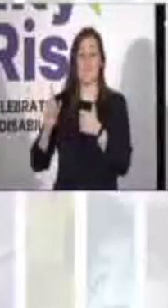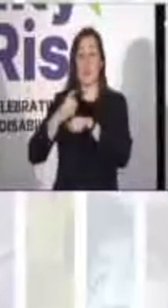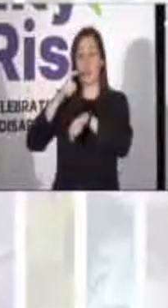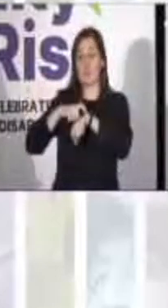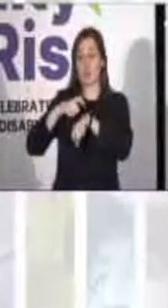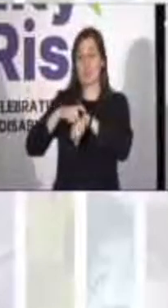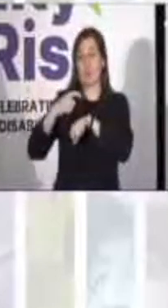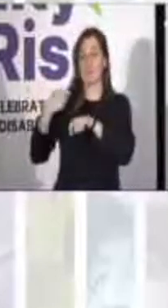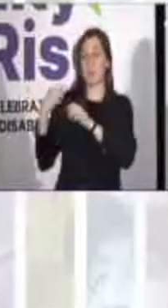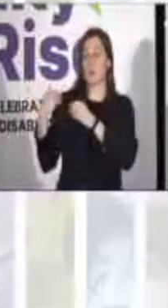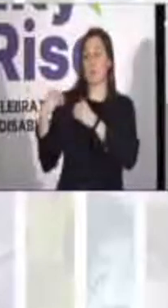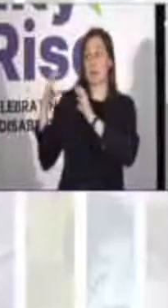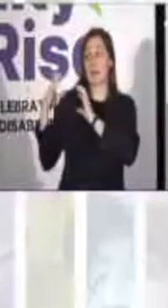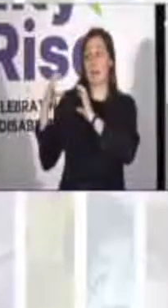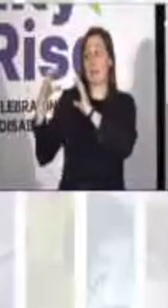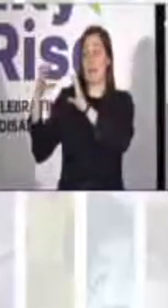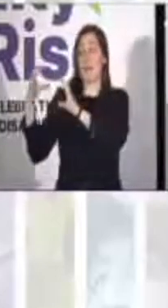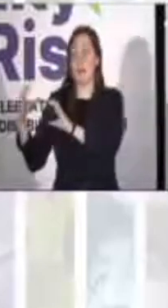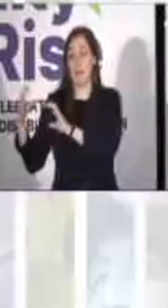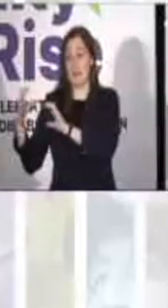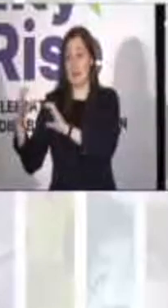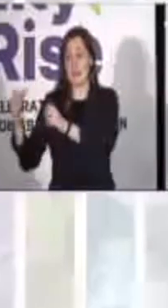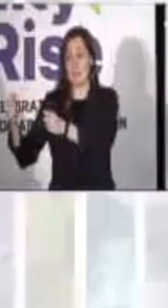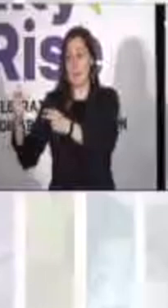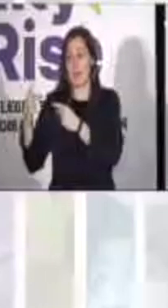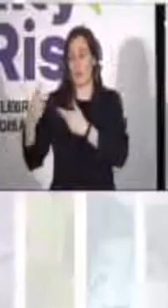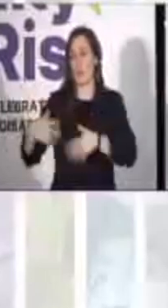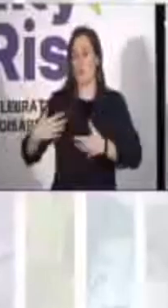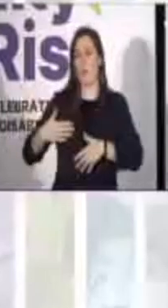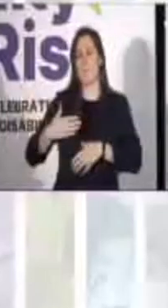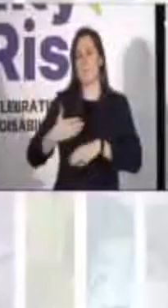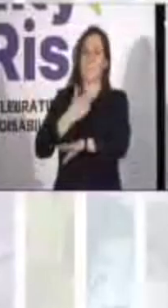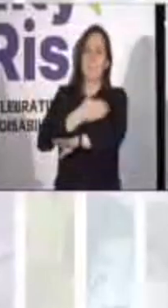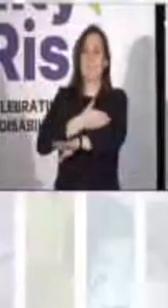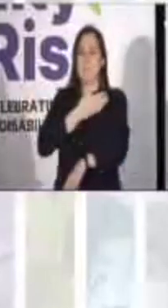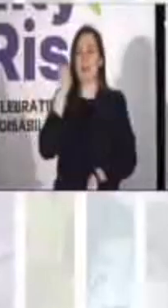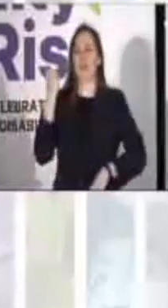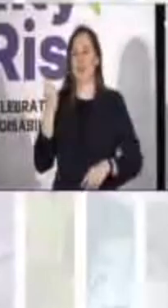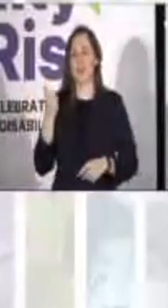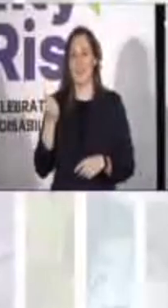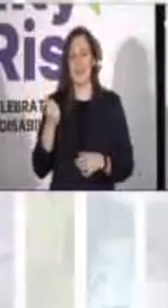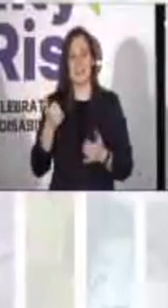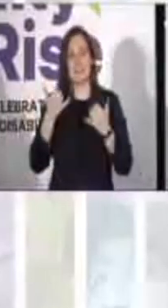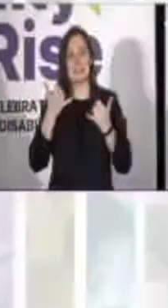THAN I COULD HAVE EVER IMAGINED. NOW WE ARE SURROUNDED BY MANY TEAM MEMBERS THAT DO THIS EVERY DAY